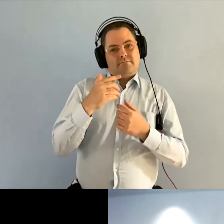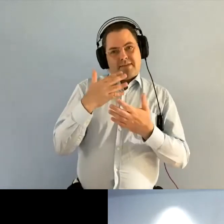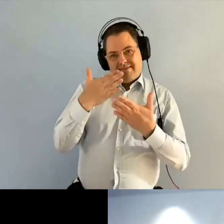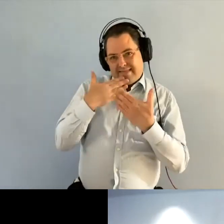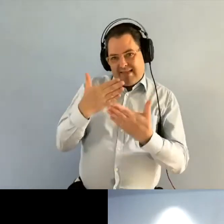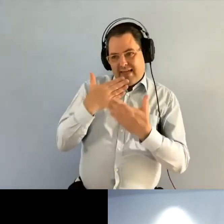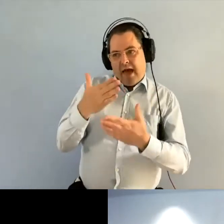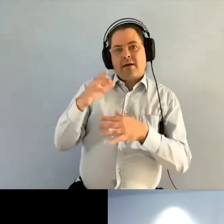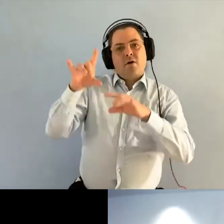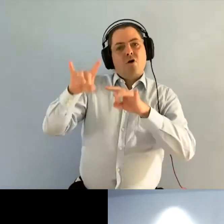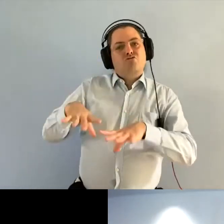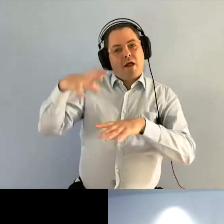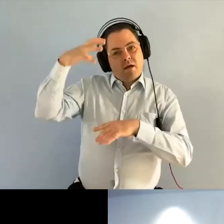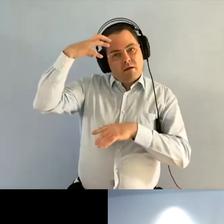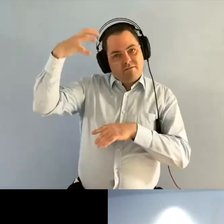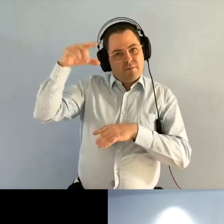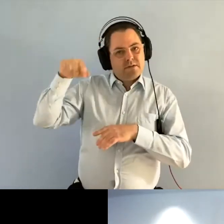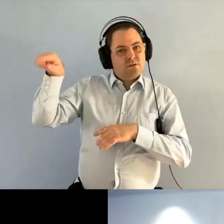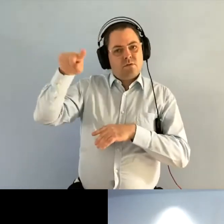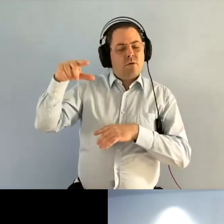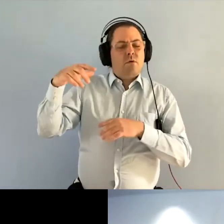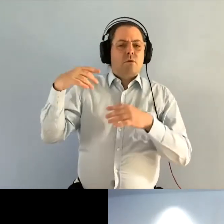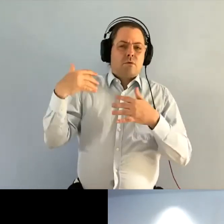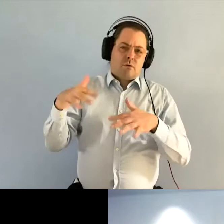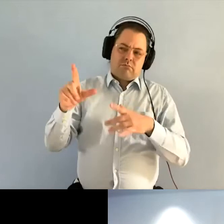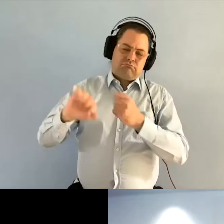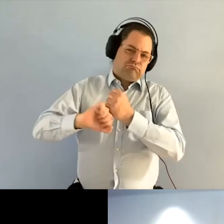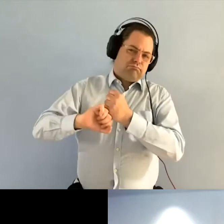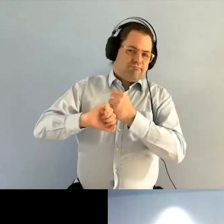express our gratitude on behalf of the Reference Group on inclusion